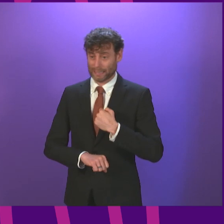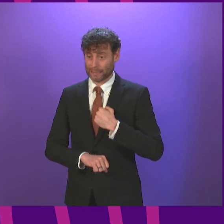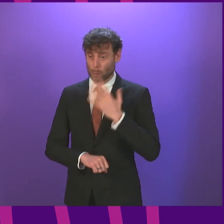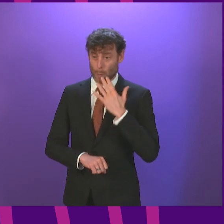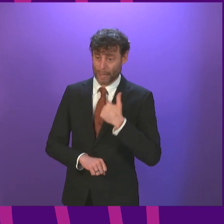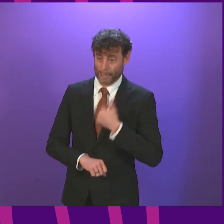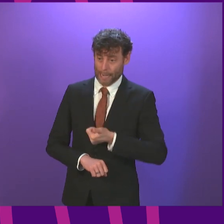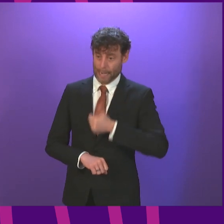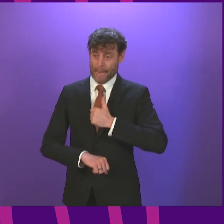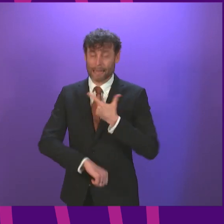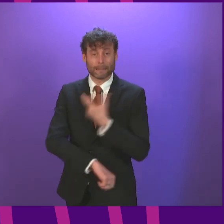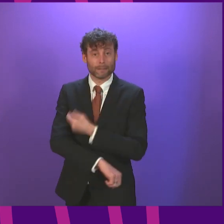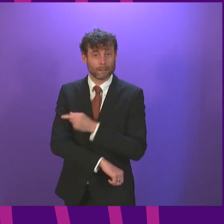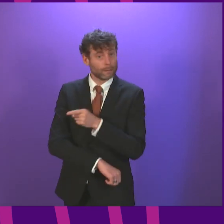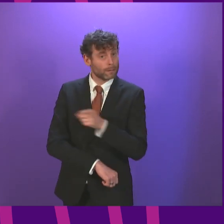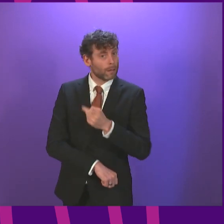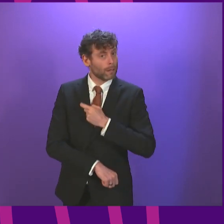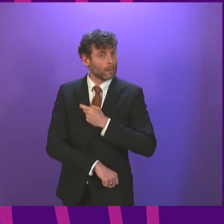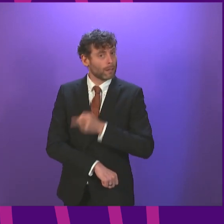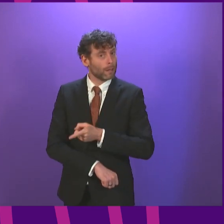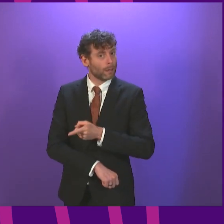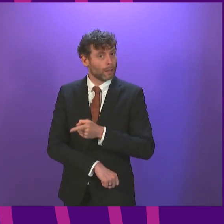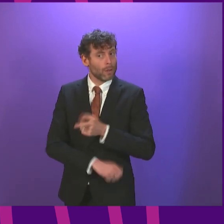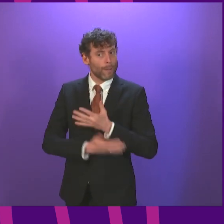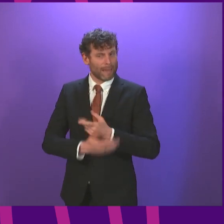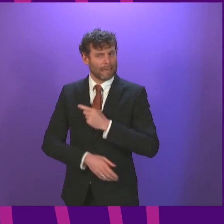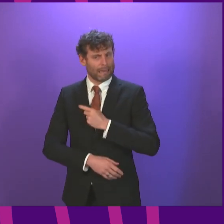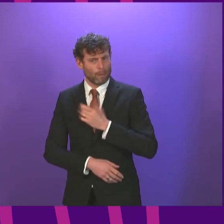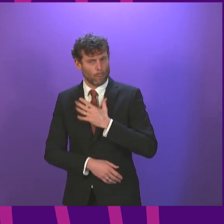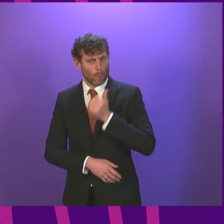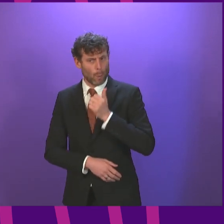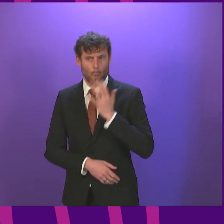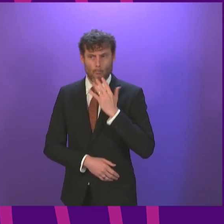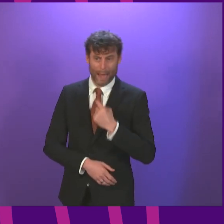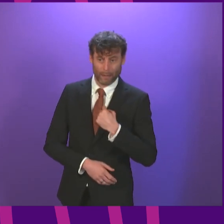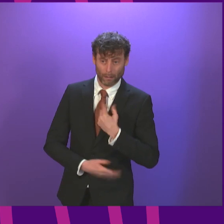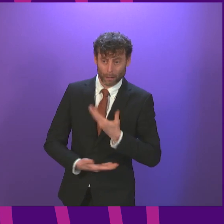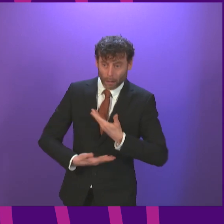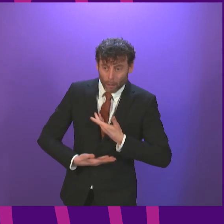anxious. Many people watching today are nervous and anxious, waiting on that appointment letter.